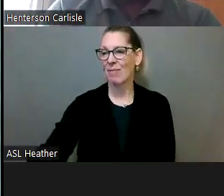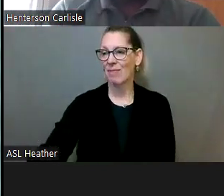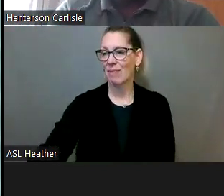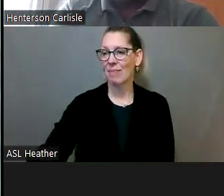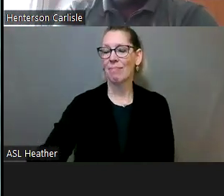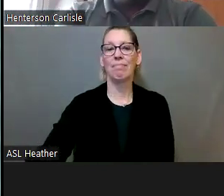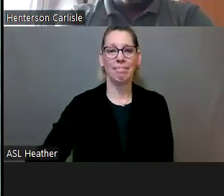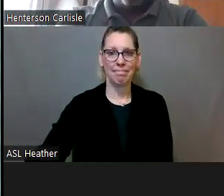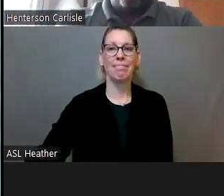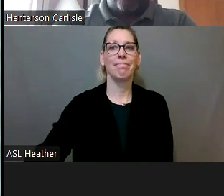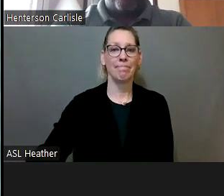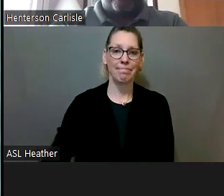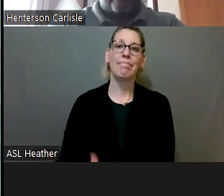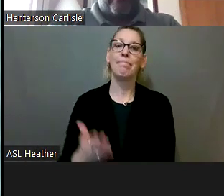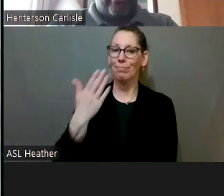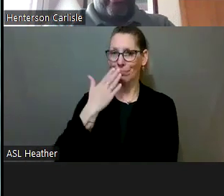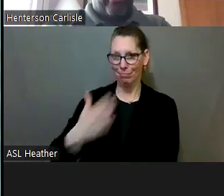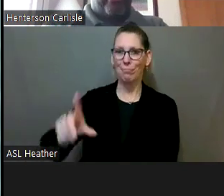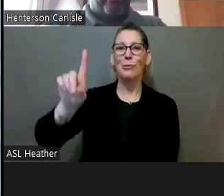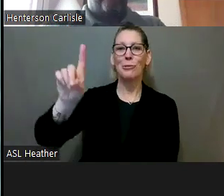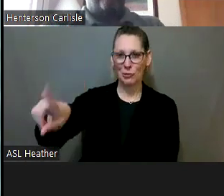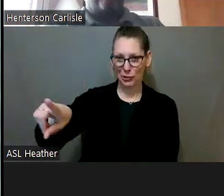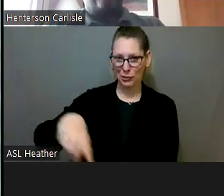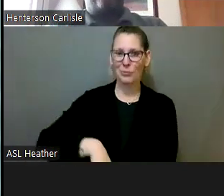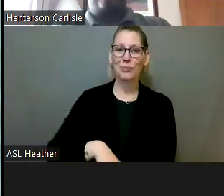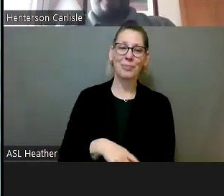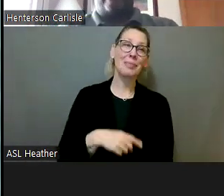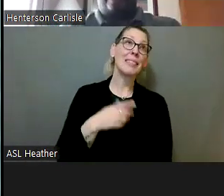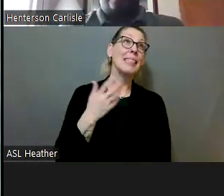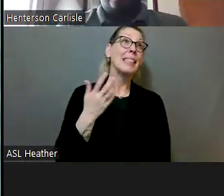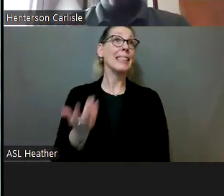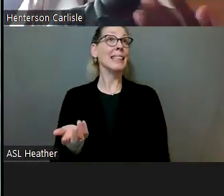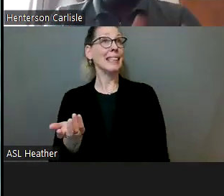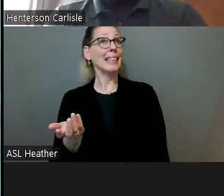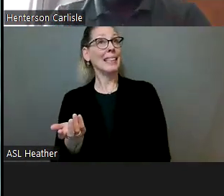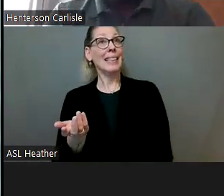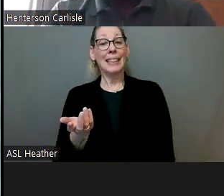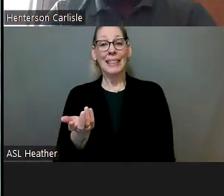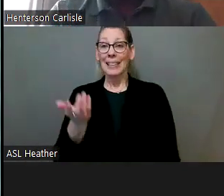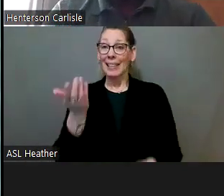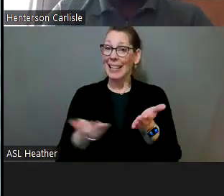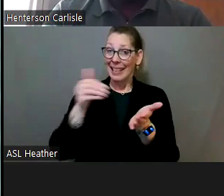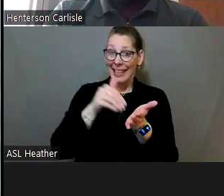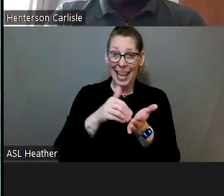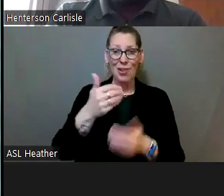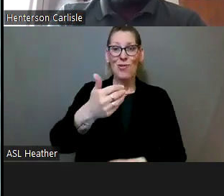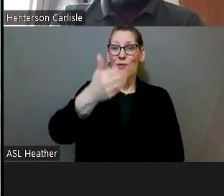That's a great question and I think from that, again, knowing your families, knowing, being